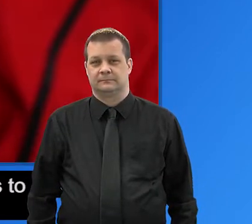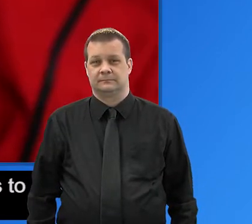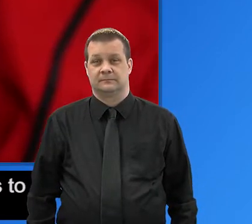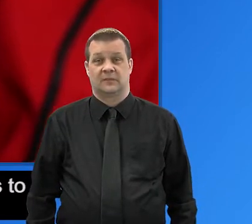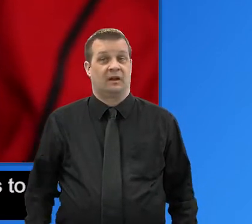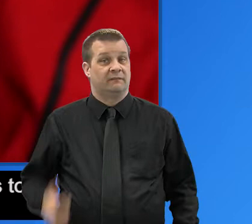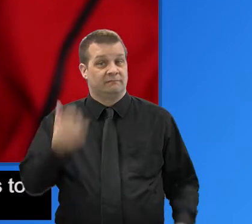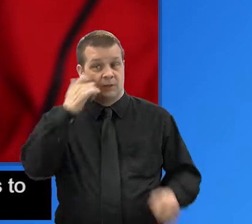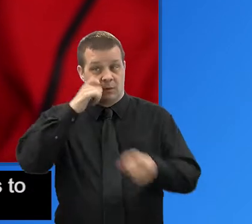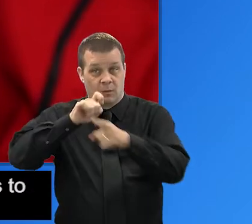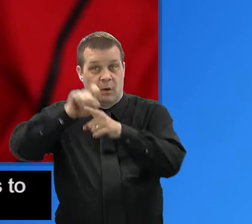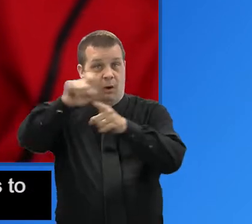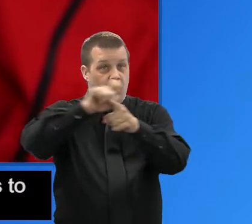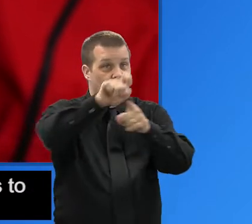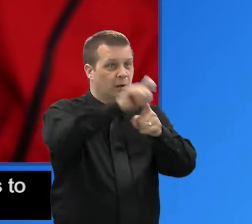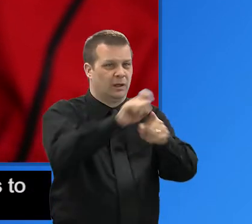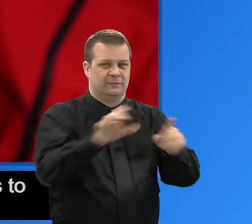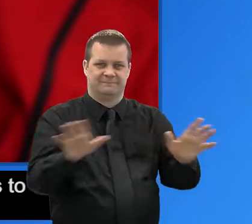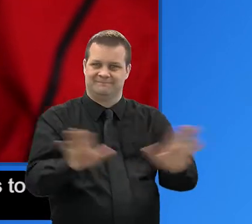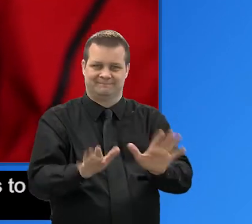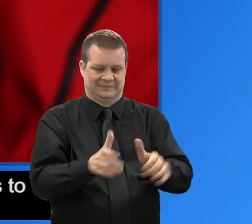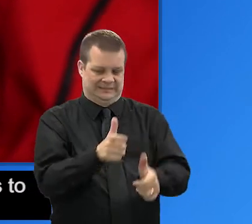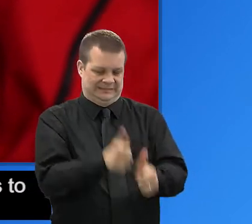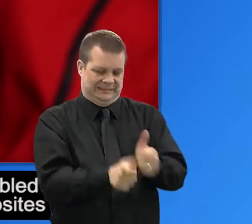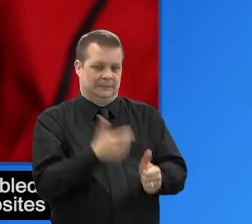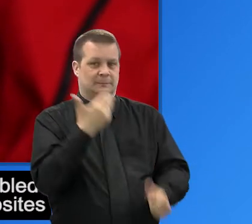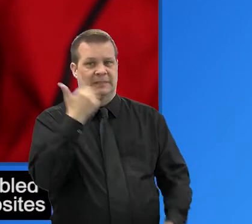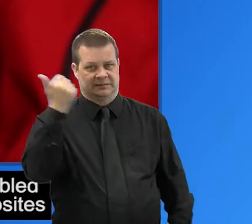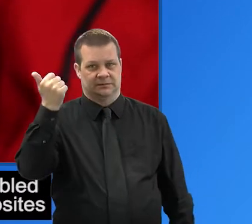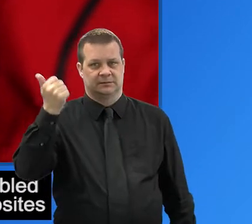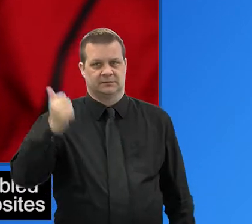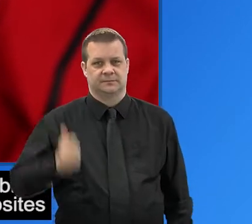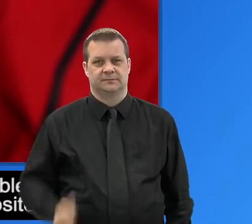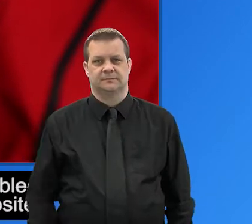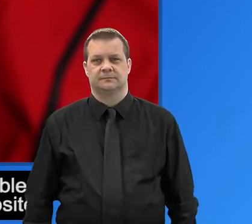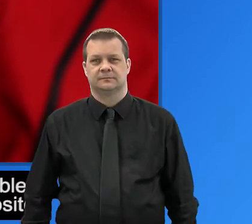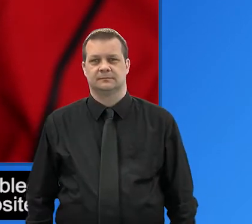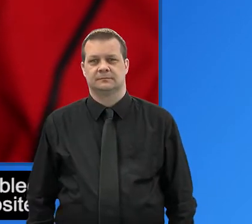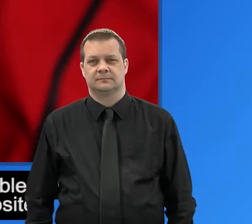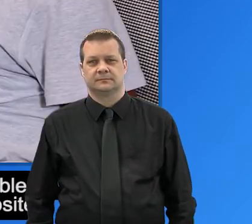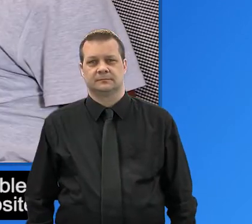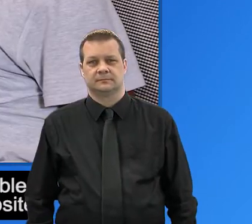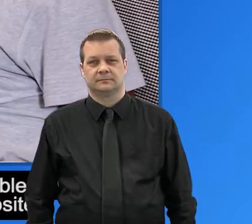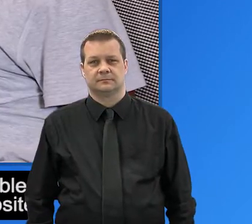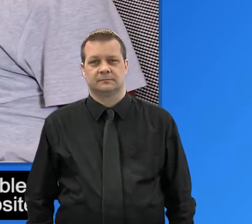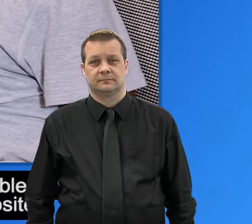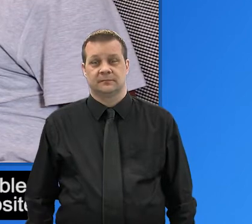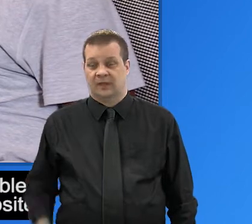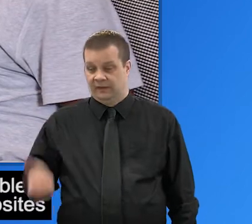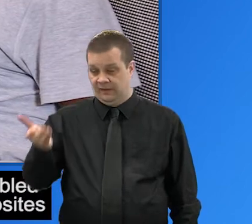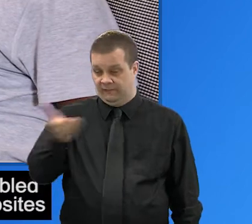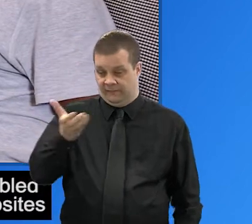Try to use text messages (SMS); making phone calls could be hard. If you have a computer,